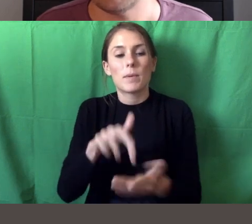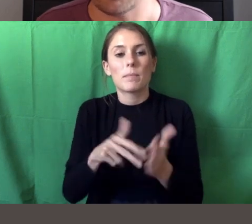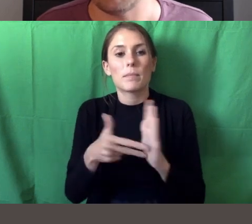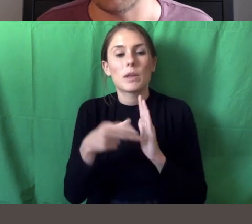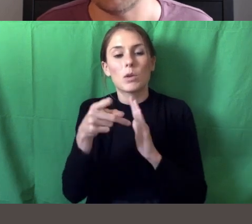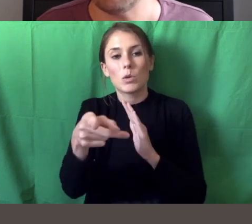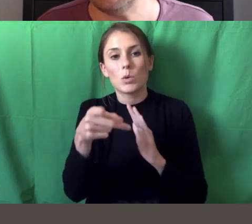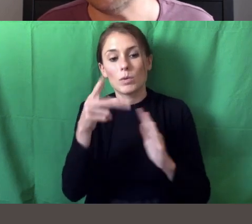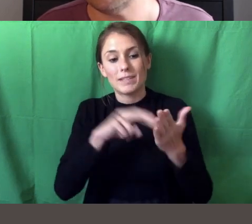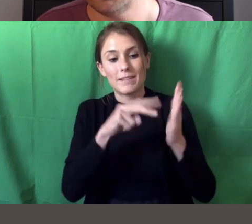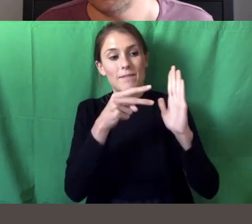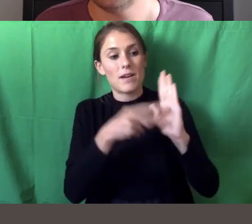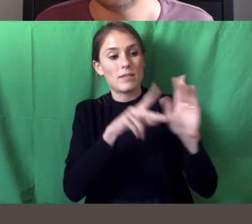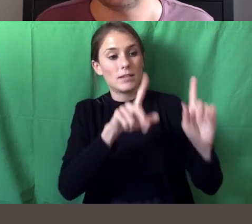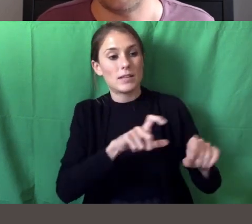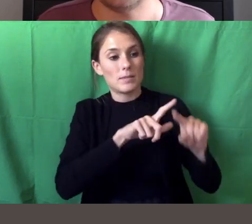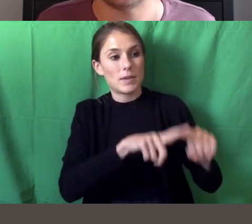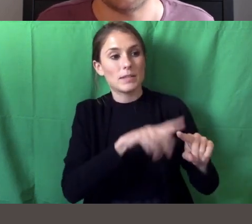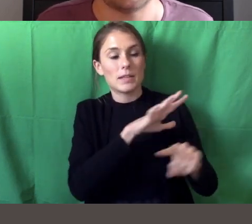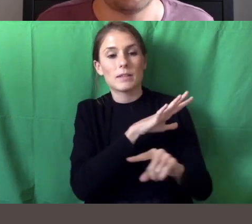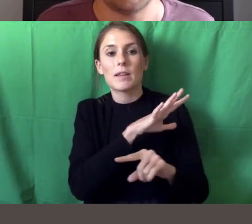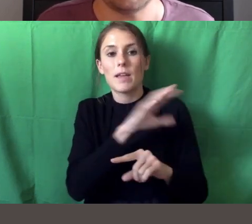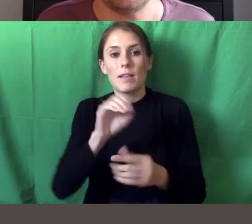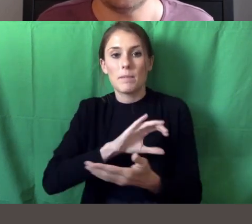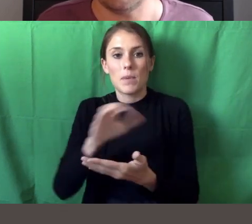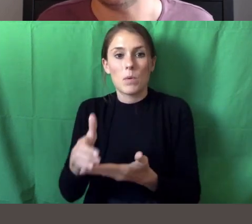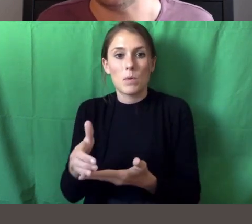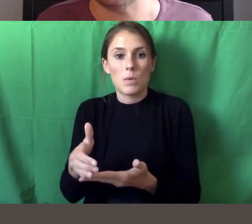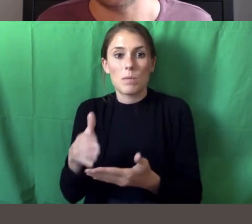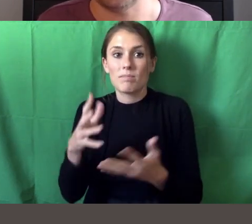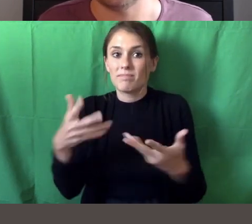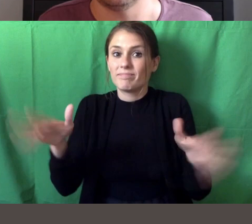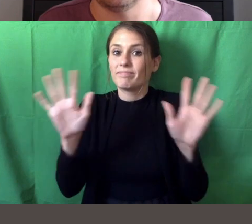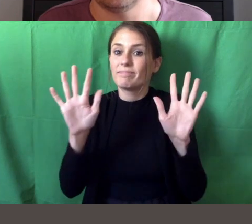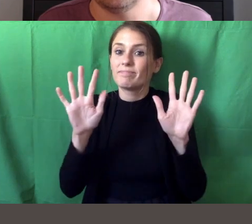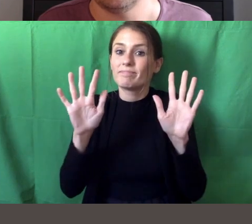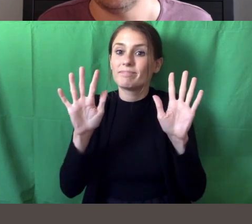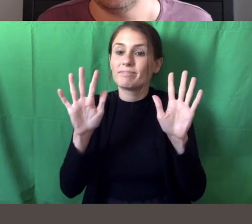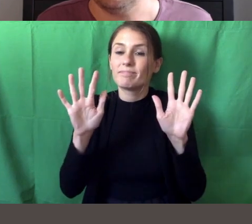env list, then set up the test environment. That means you define your test dependencies